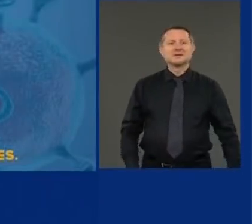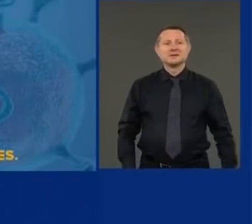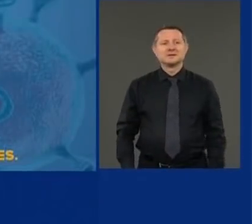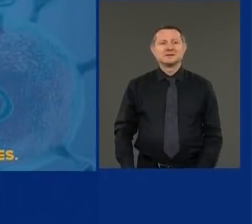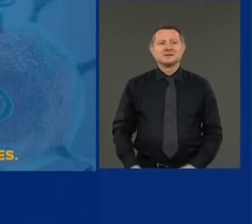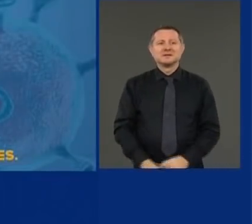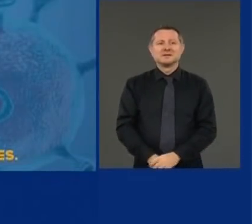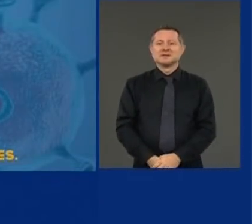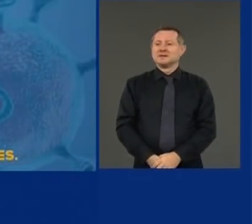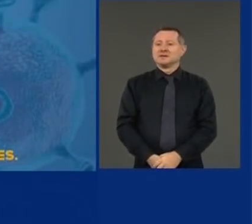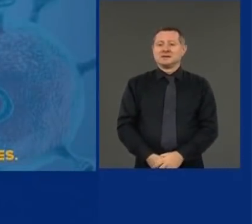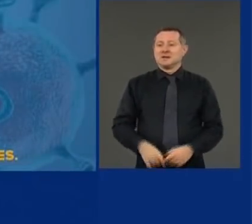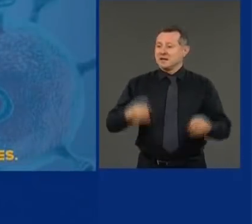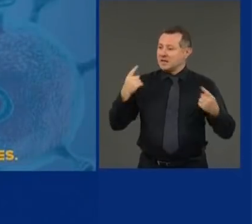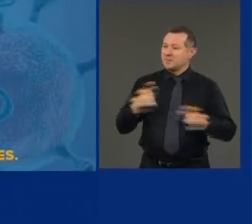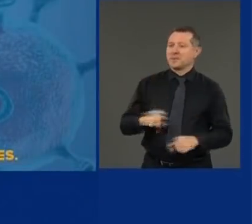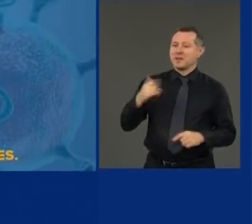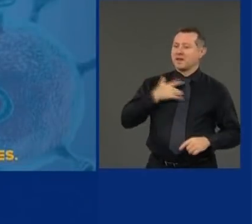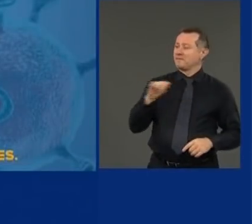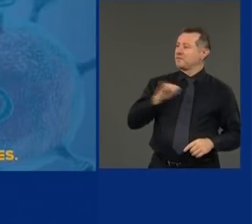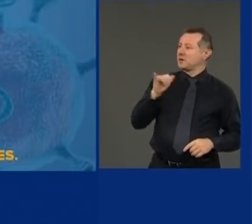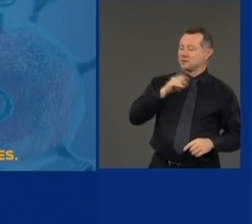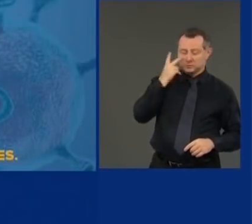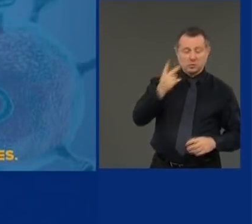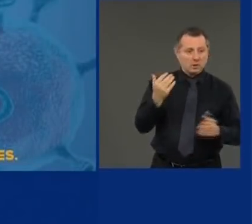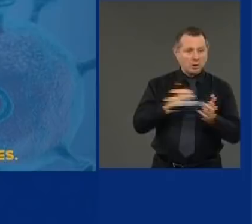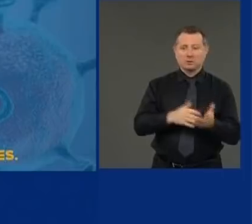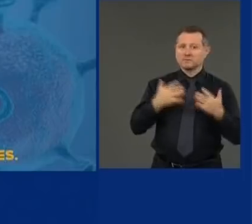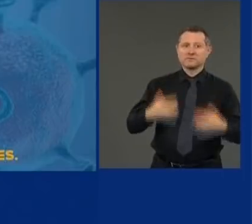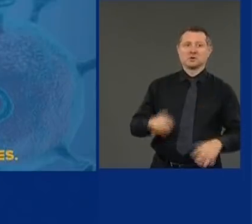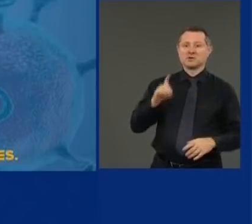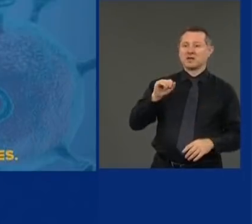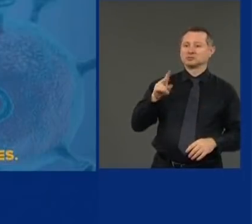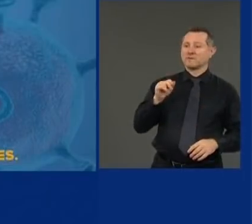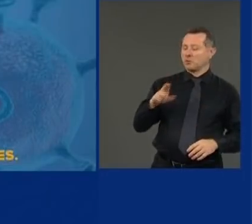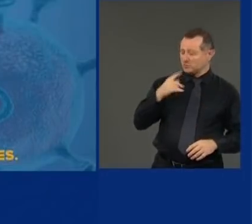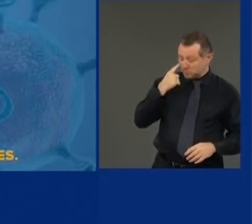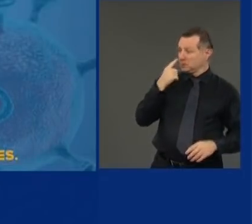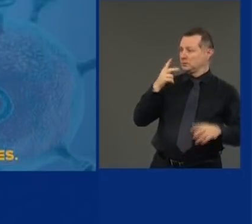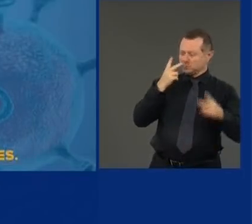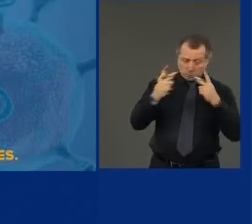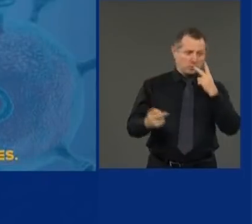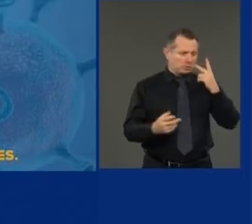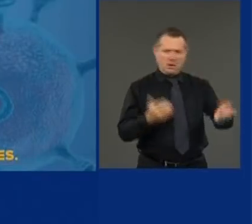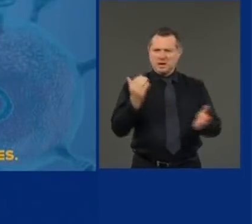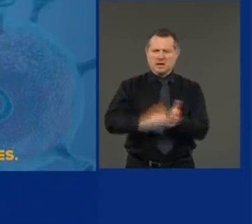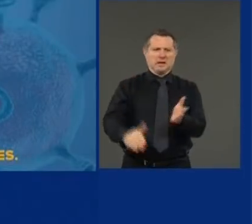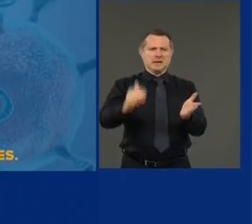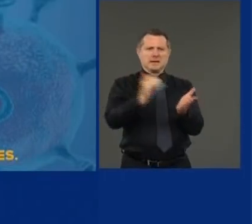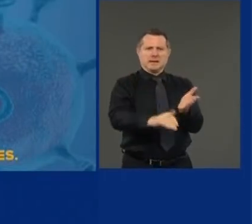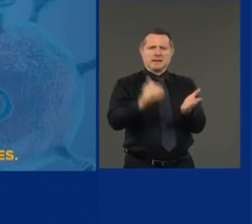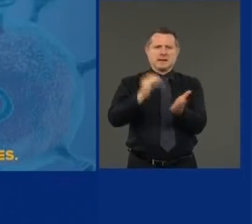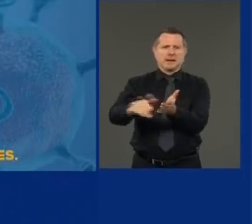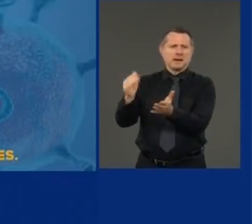LOOK AT CALIFORNIA. LOOK AT THE CURVE ON CALIFORNIA. WE'VE BEEN HERE, WE'VE SEEN